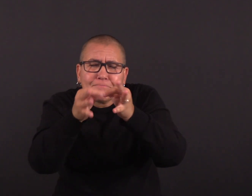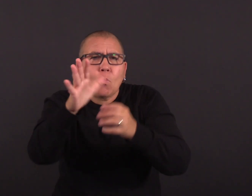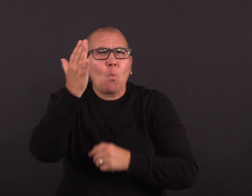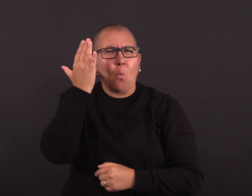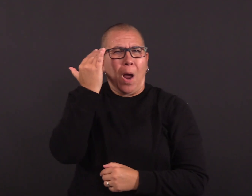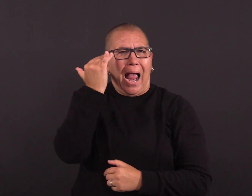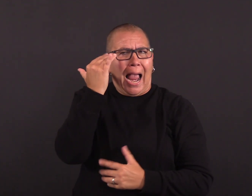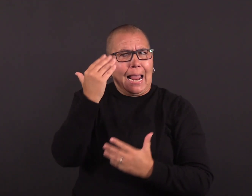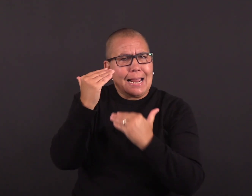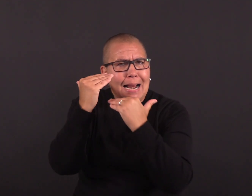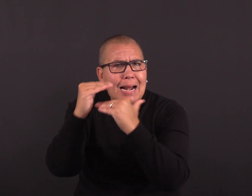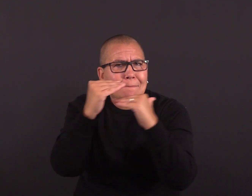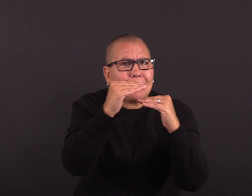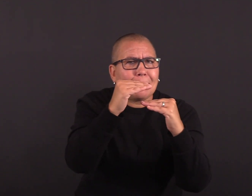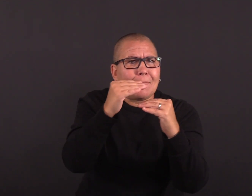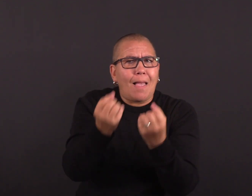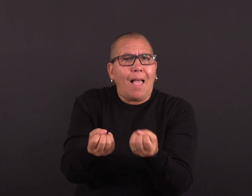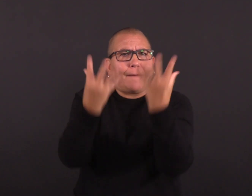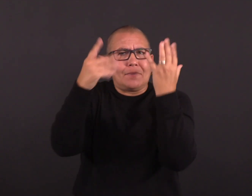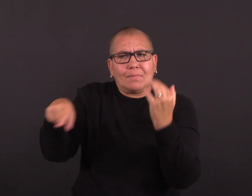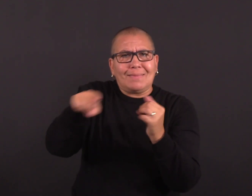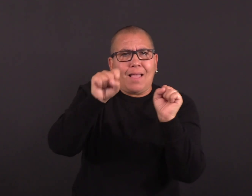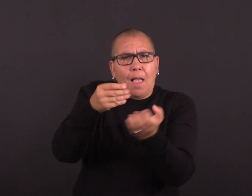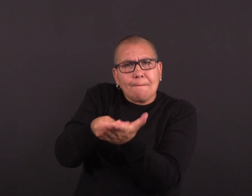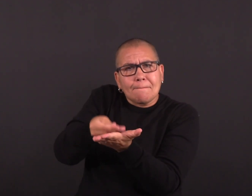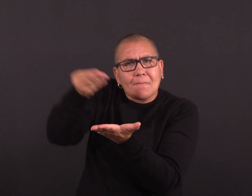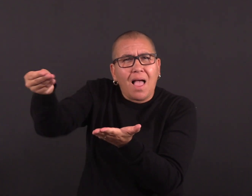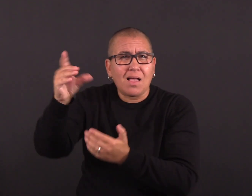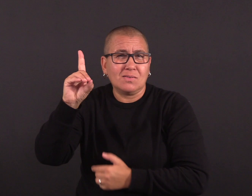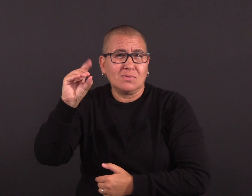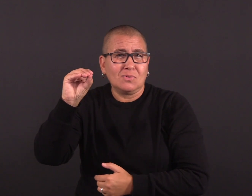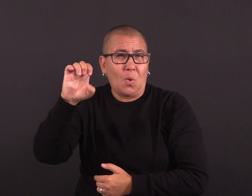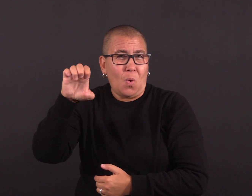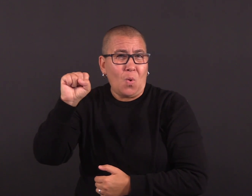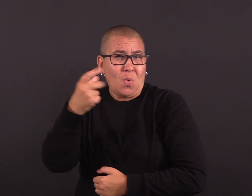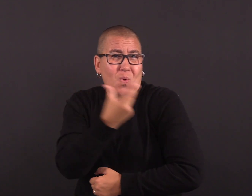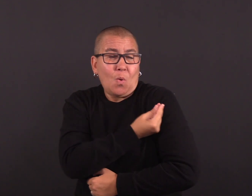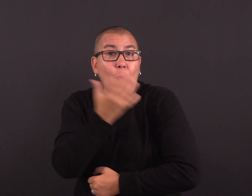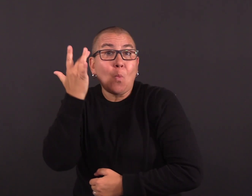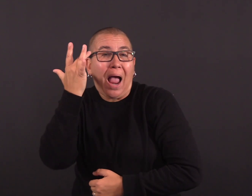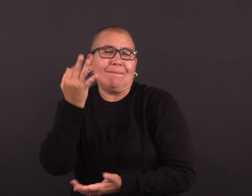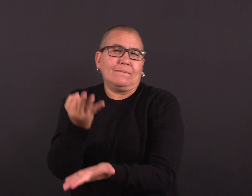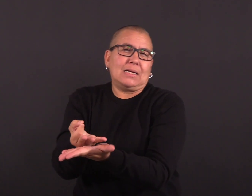Major chains such as Walgreens planned to start scheduling appointments in